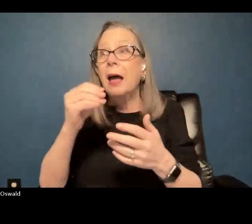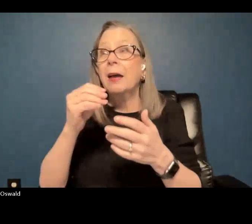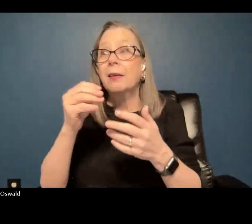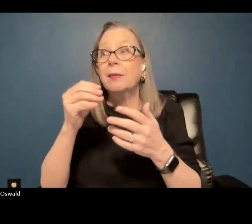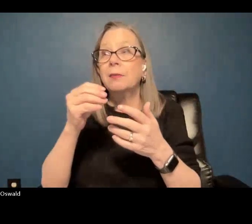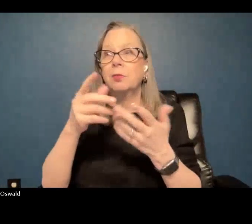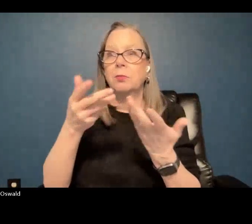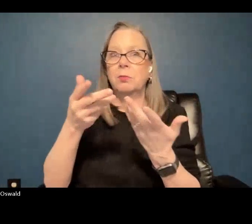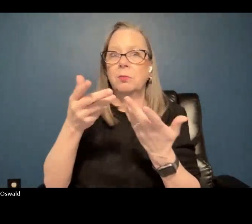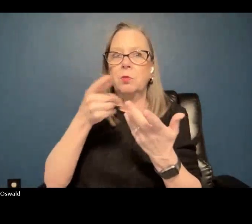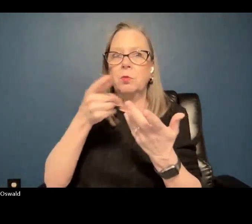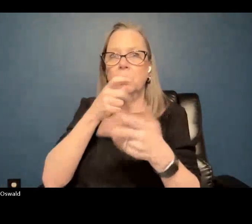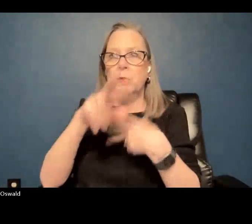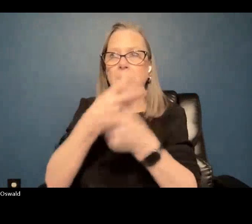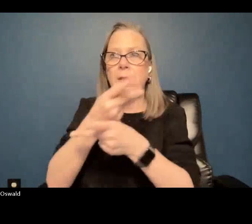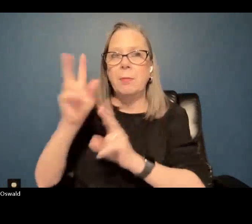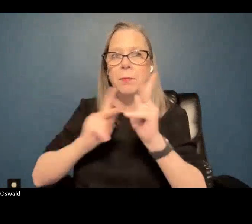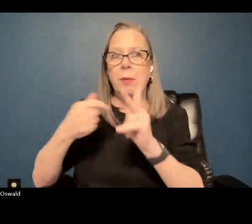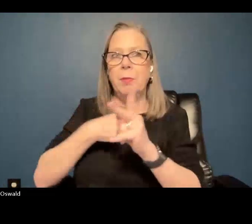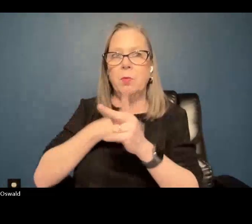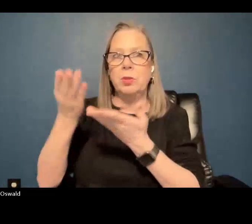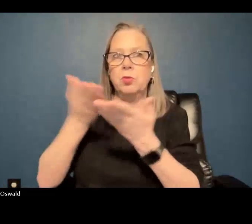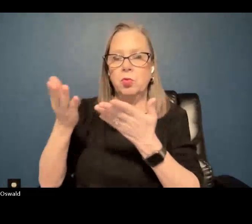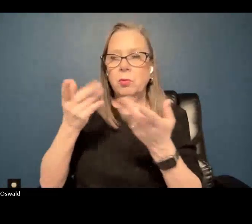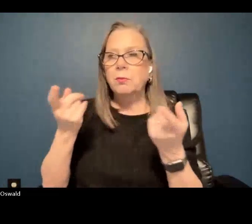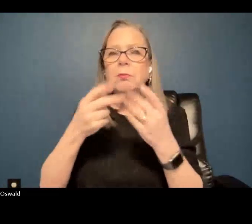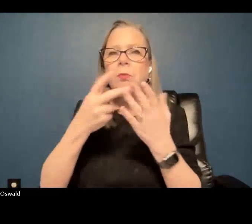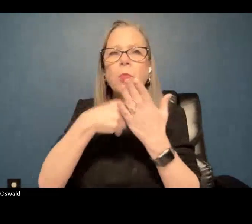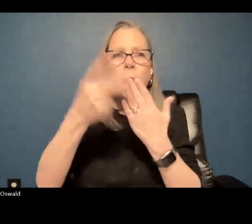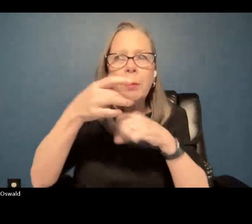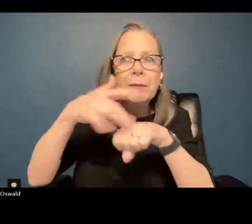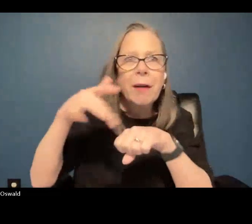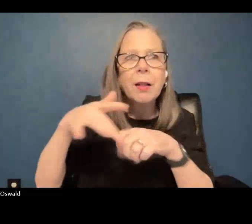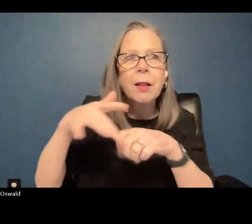What were our available programs and resources that each agency was providing.